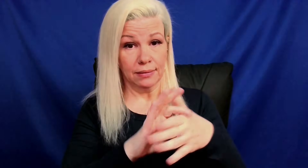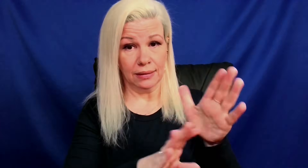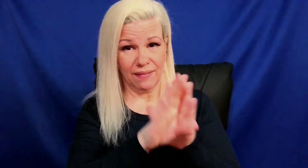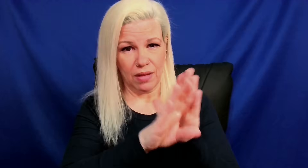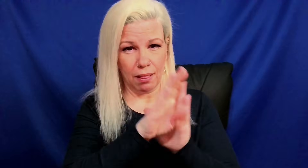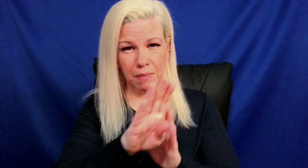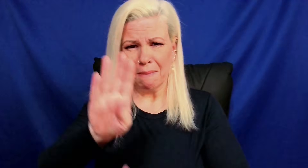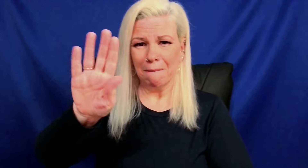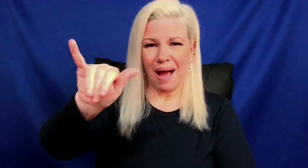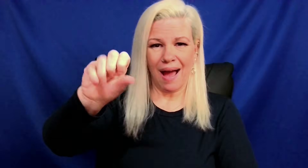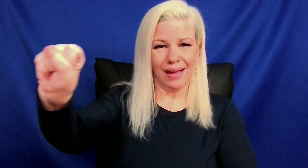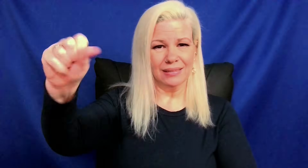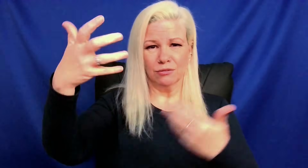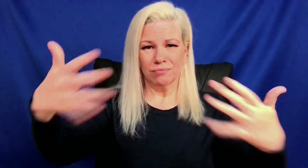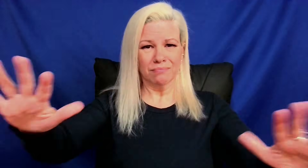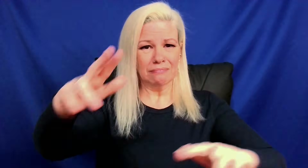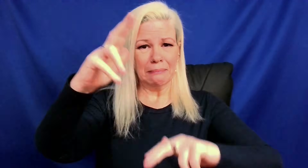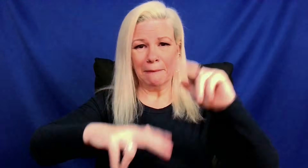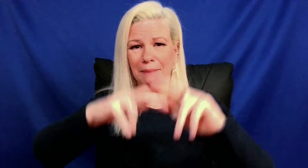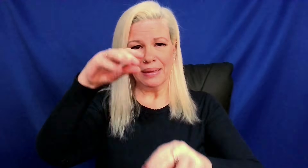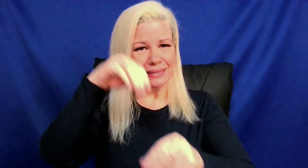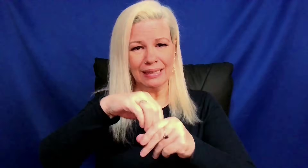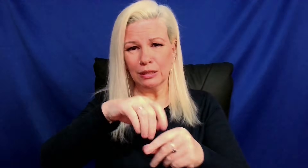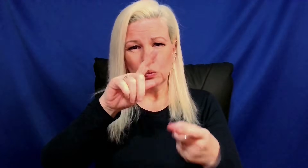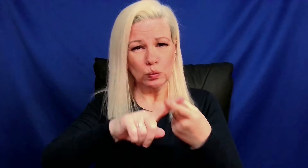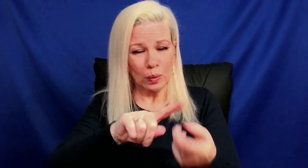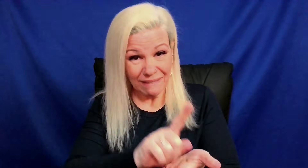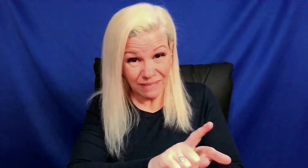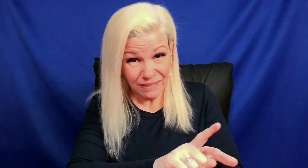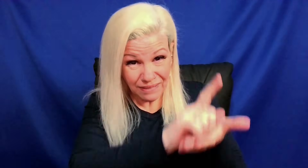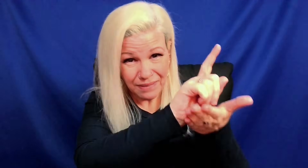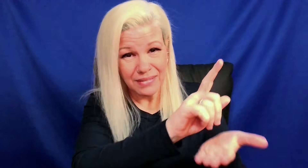bias is built into advantage that demographic group